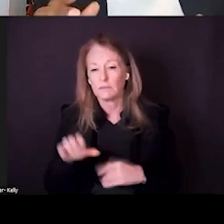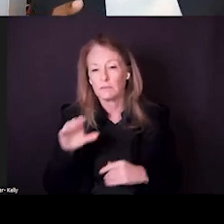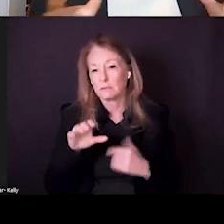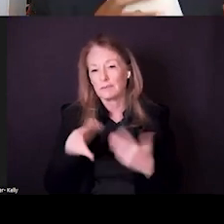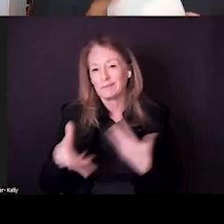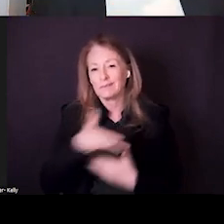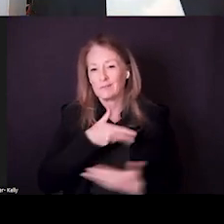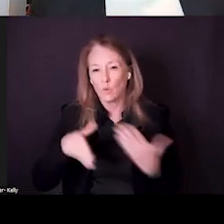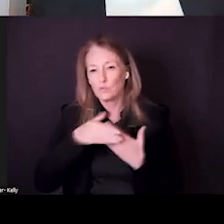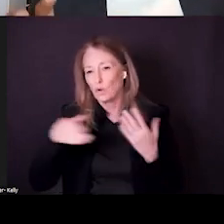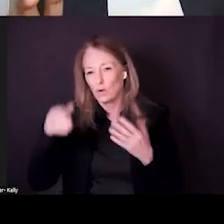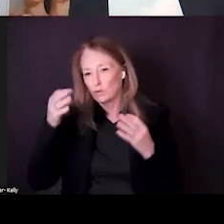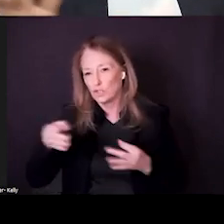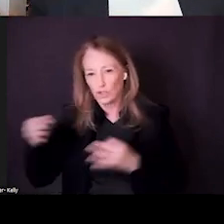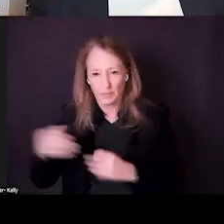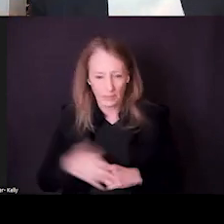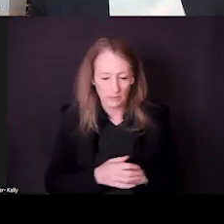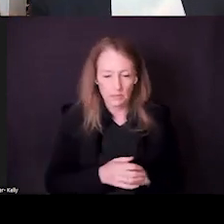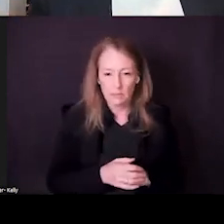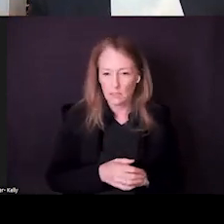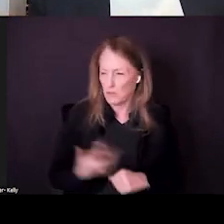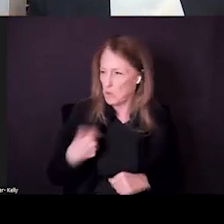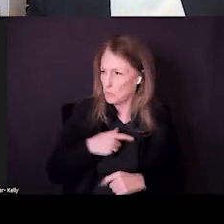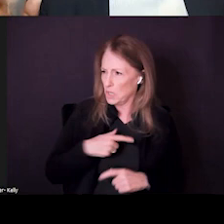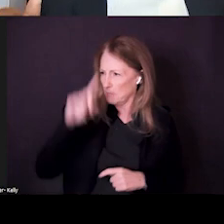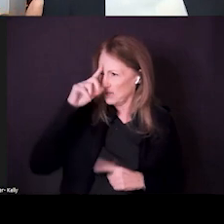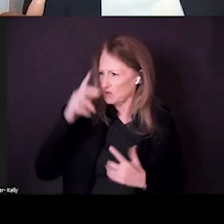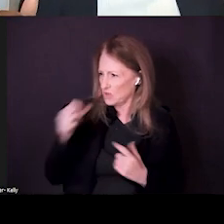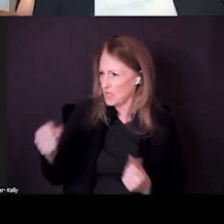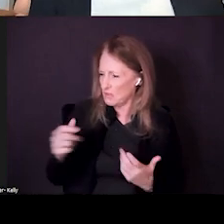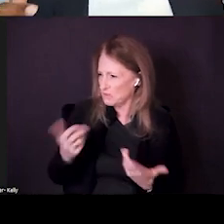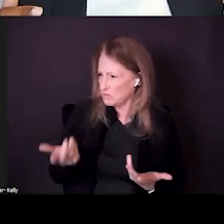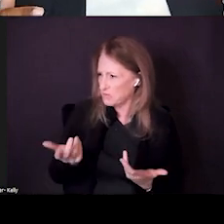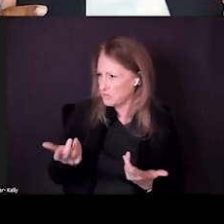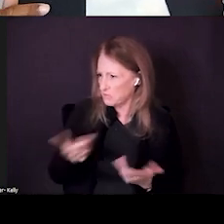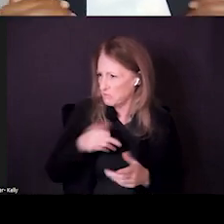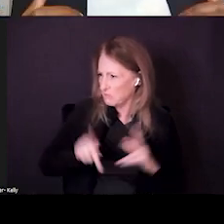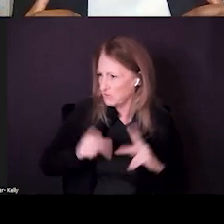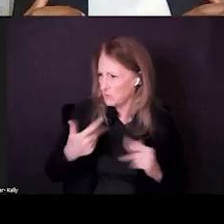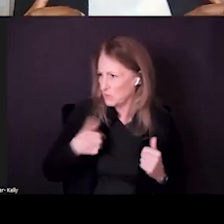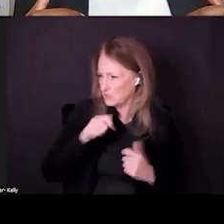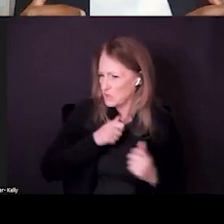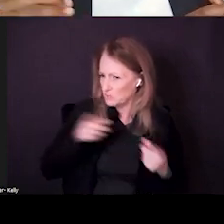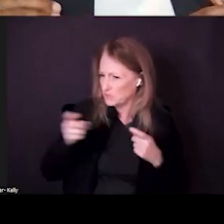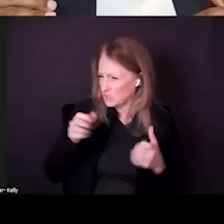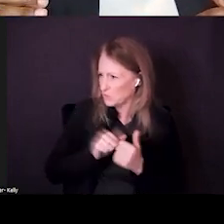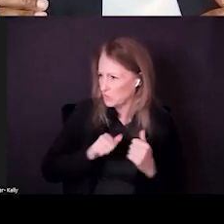SAY WE ARE MENTAL HEALTH PEOPLE AND WE DON'T DEAL WITH HOUSING OR THOSE OTHER THINGS. WE DON'T DO HOUSING, BUT WE CAN PARTNER WITH